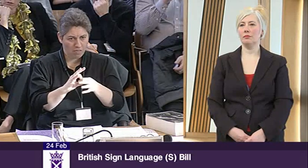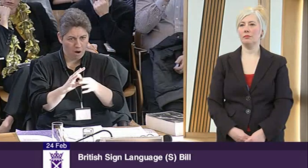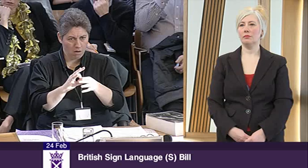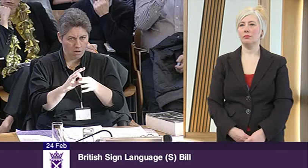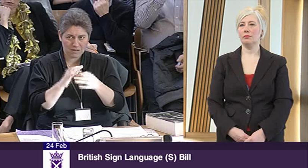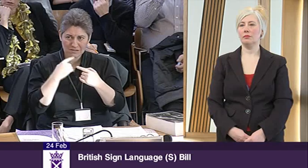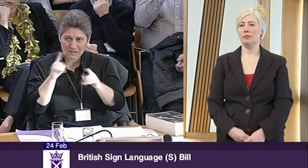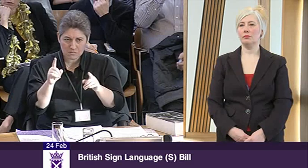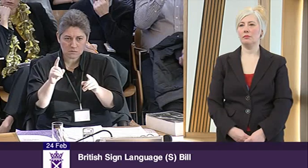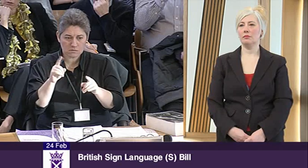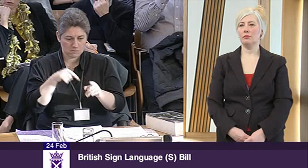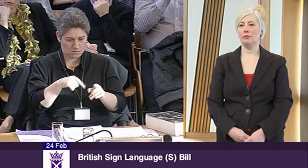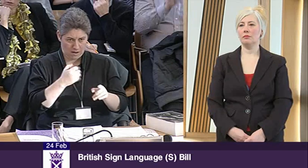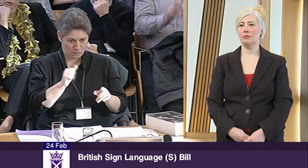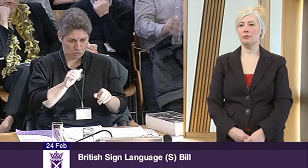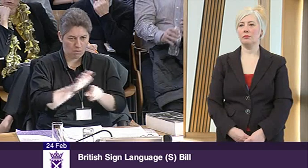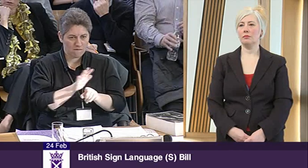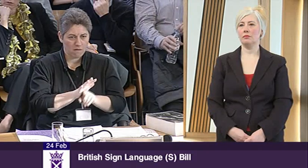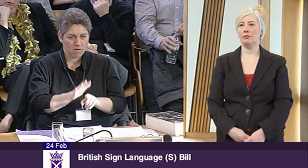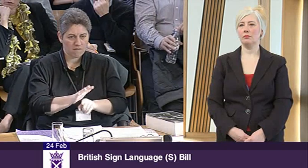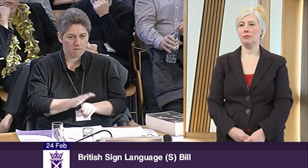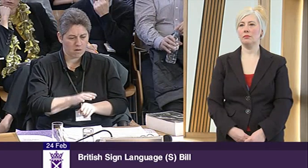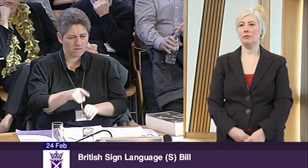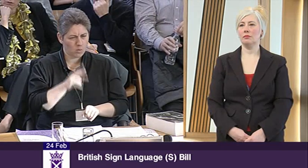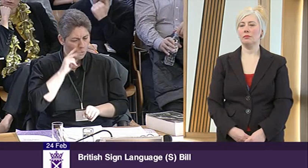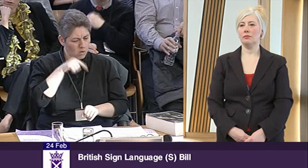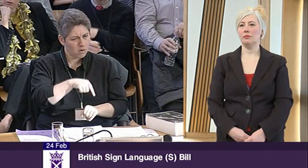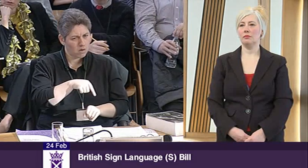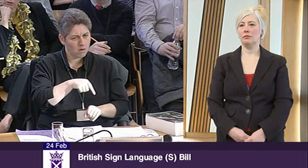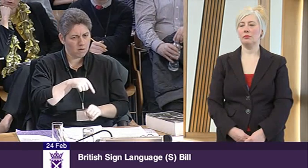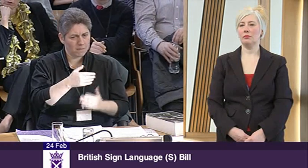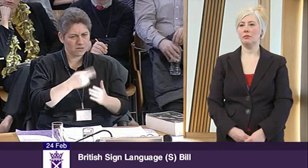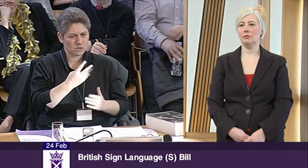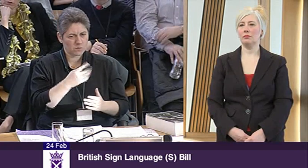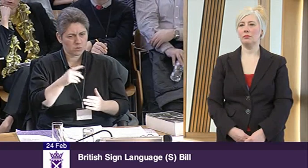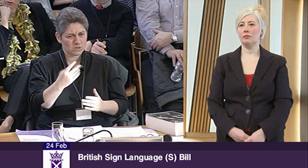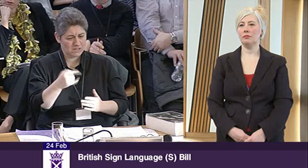in the charter and its aim is that people will work together strategically, to ensure